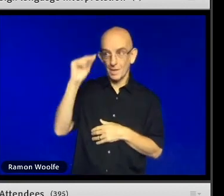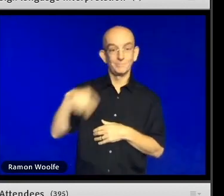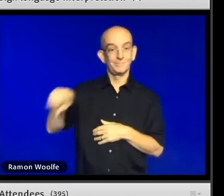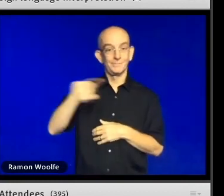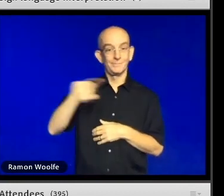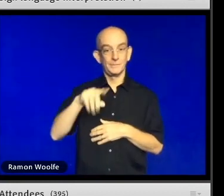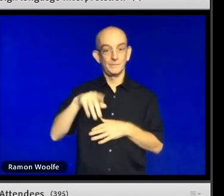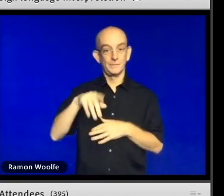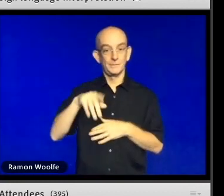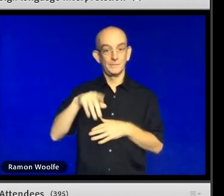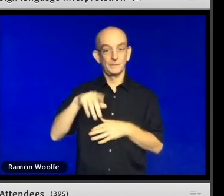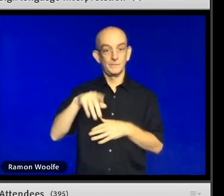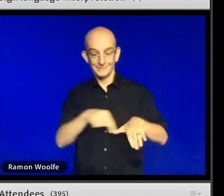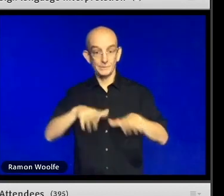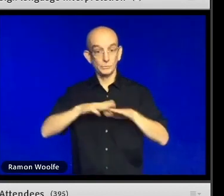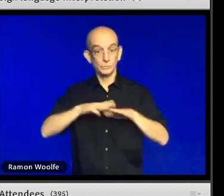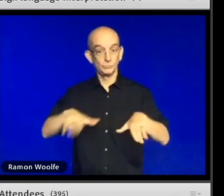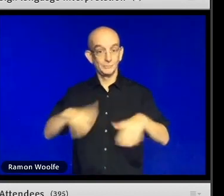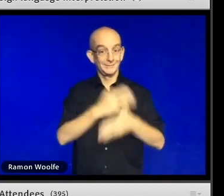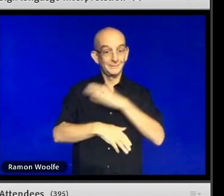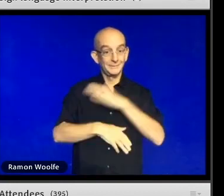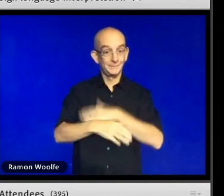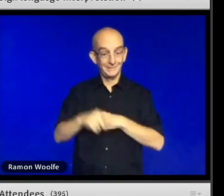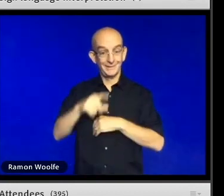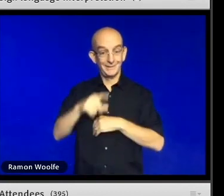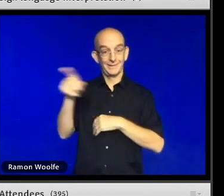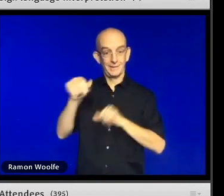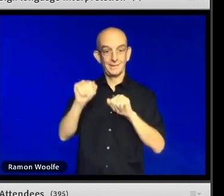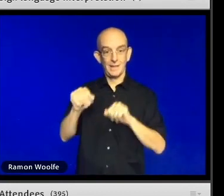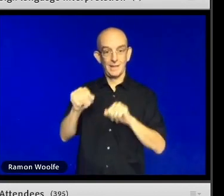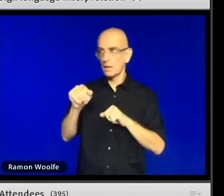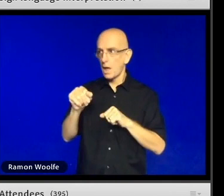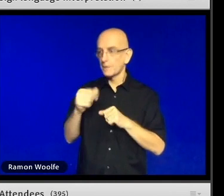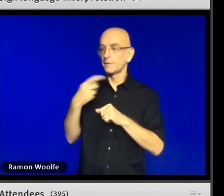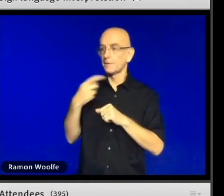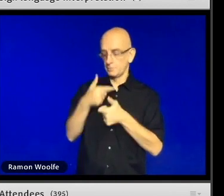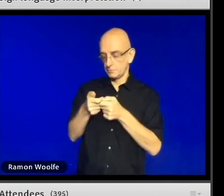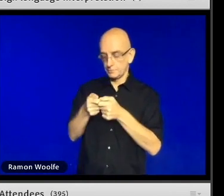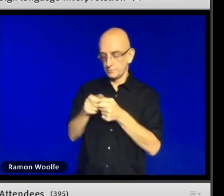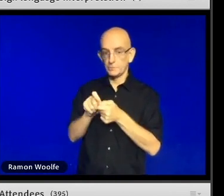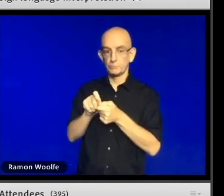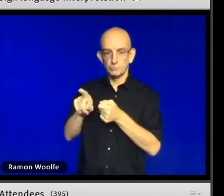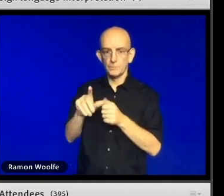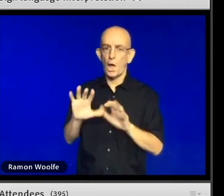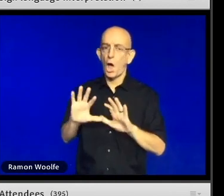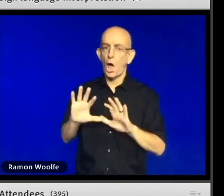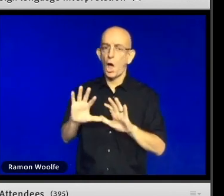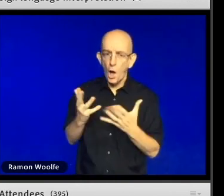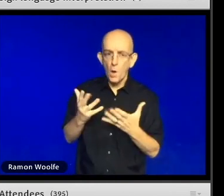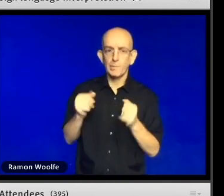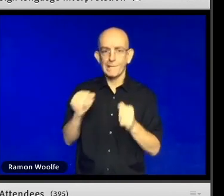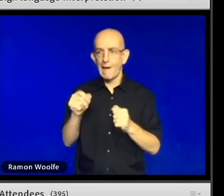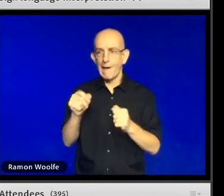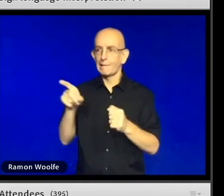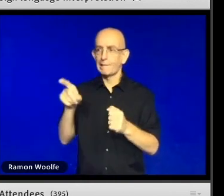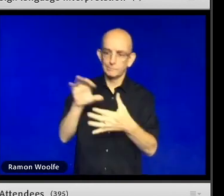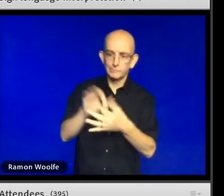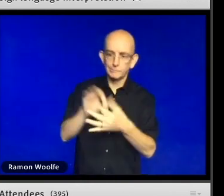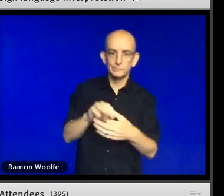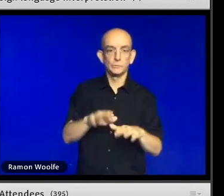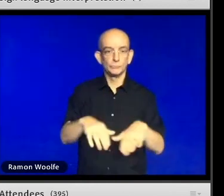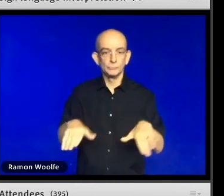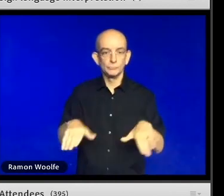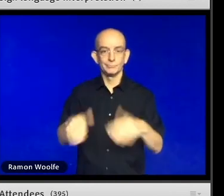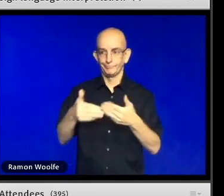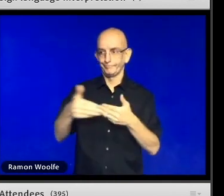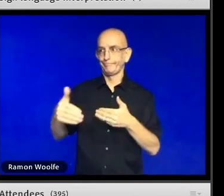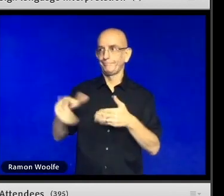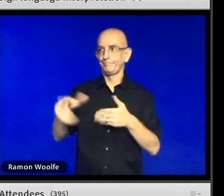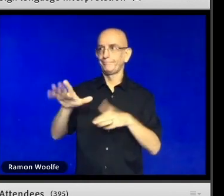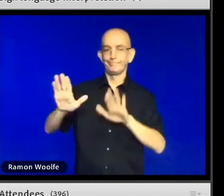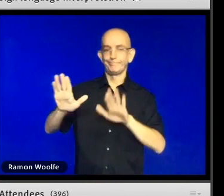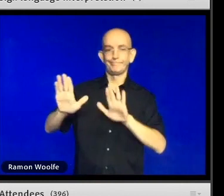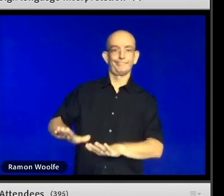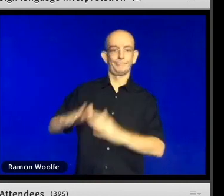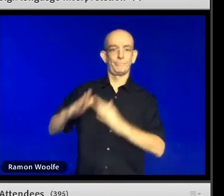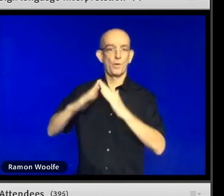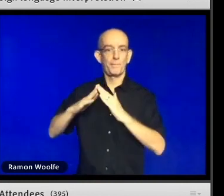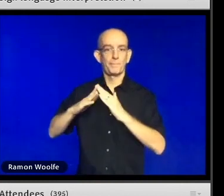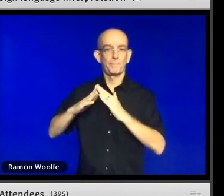home quarantine, what activities their kids can do. Also these groups are interactive.